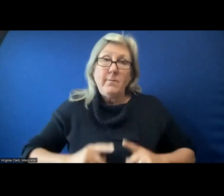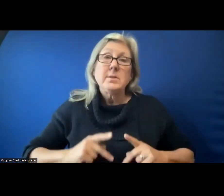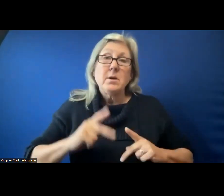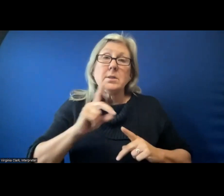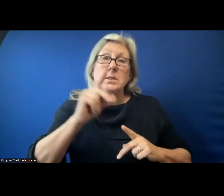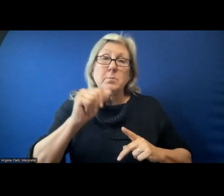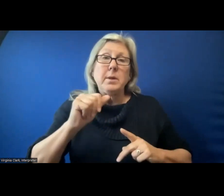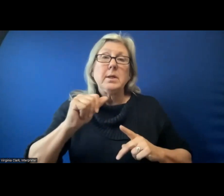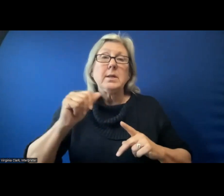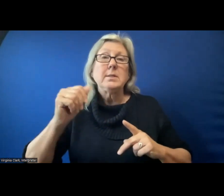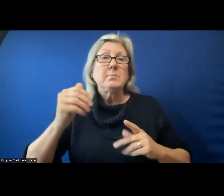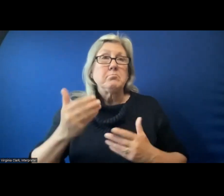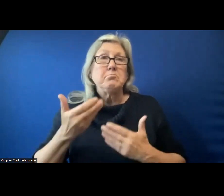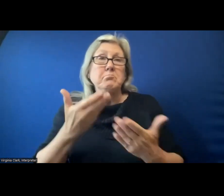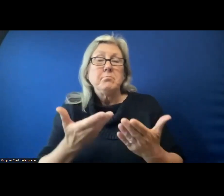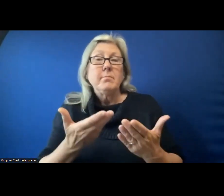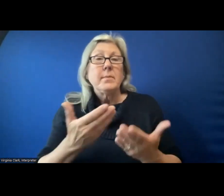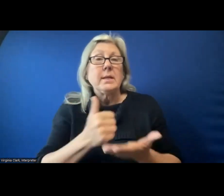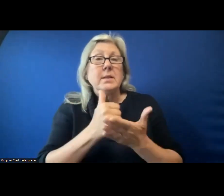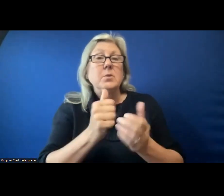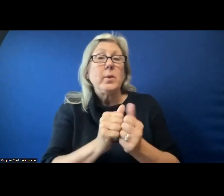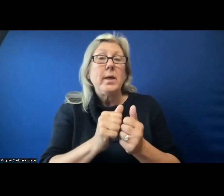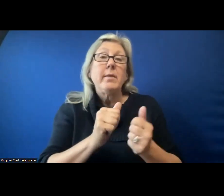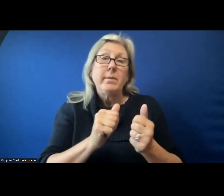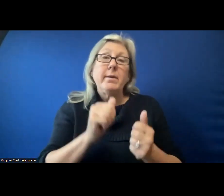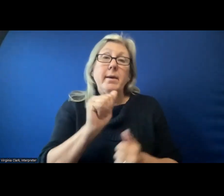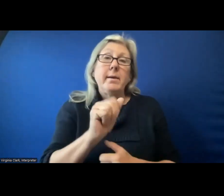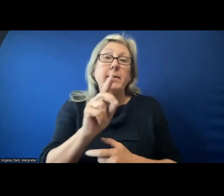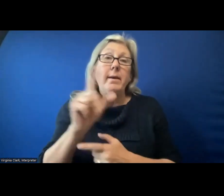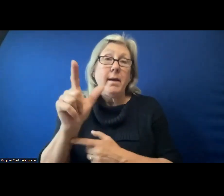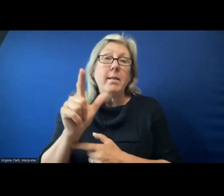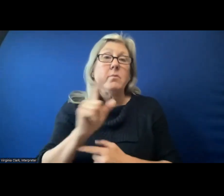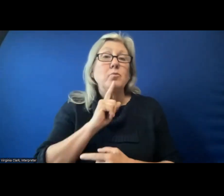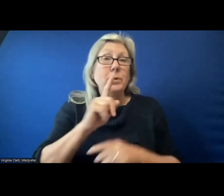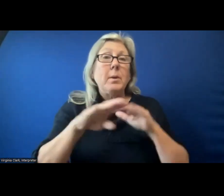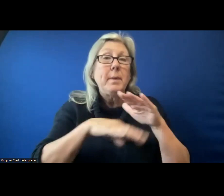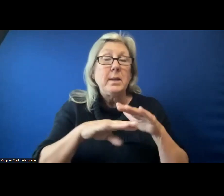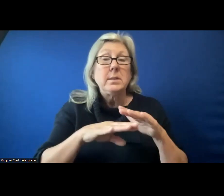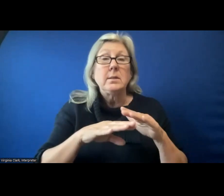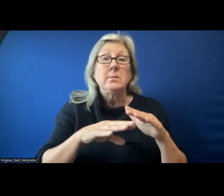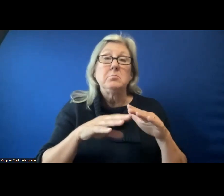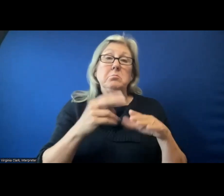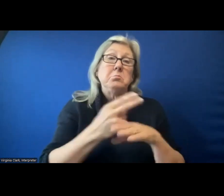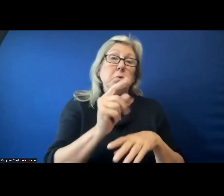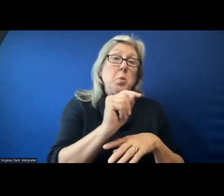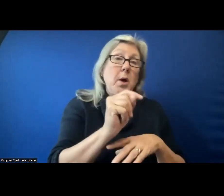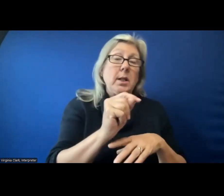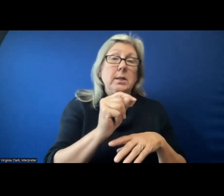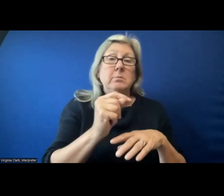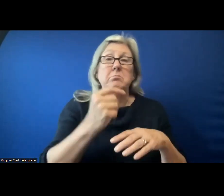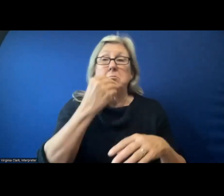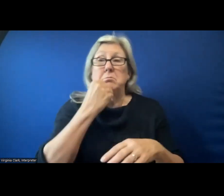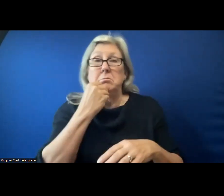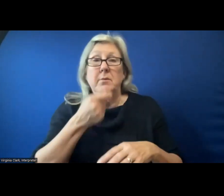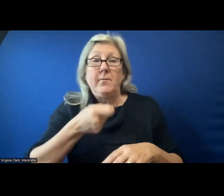activities of daily living. The real basics. Toileting, feeding, bathing, transferring